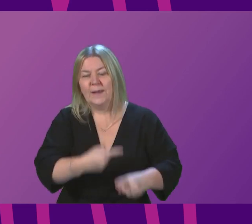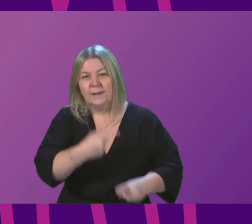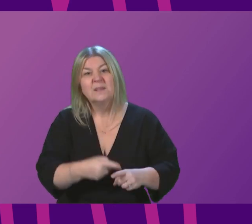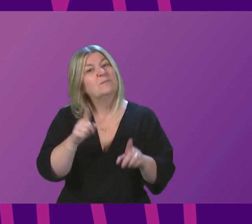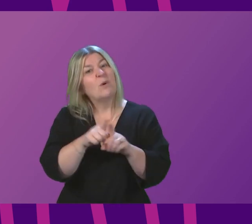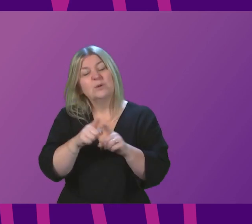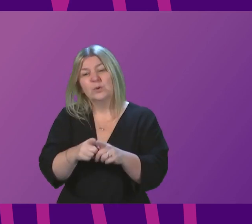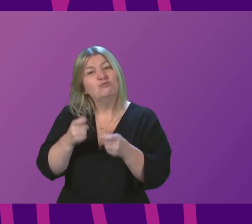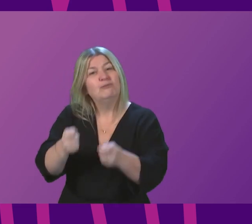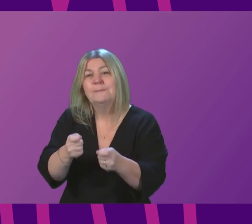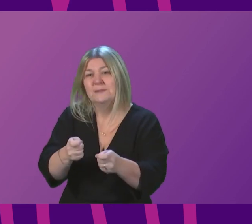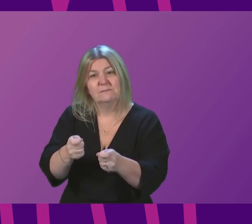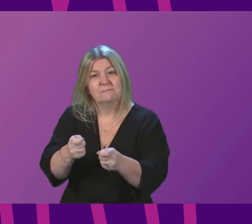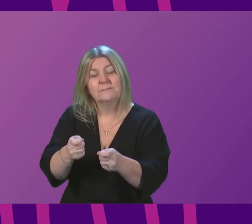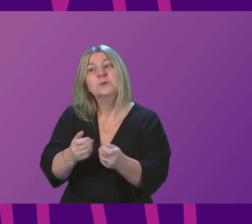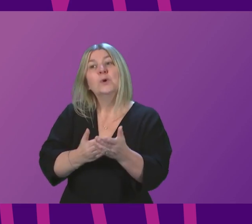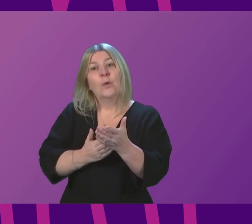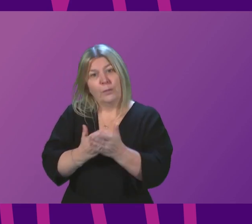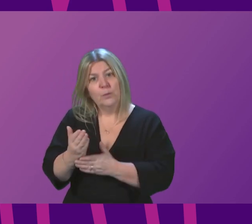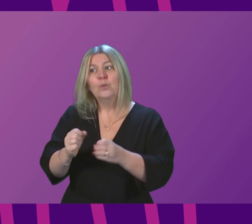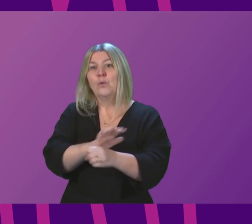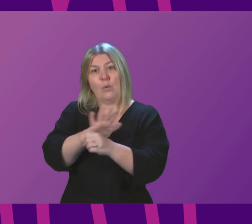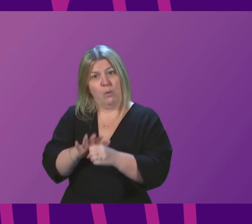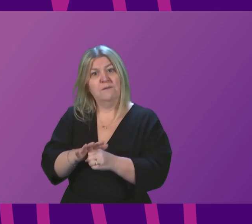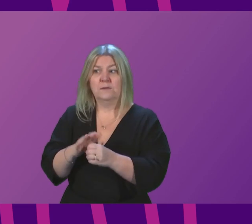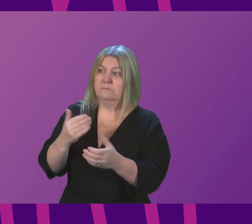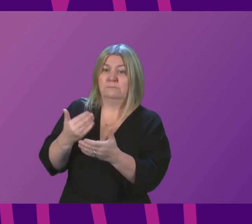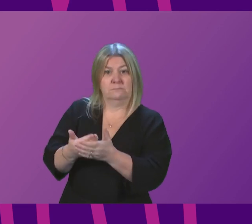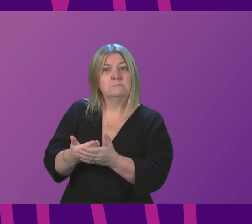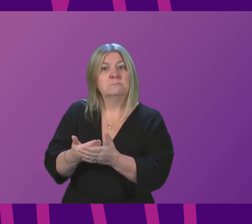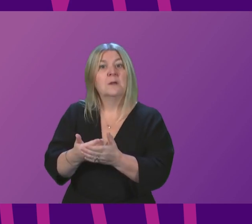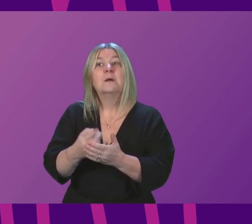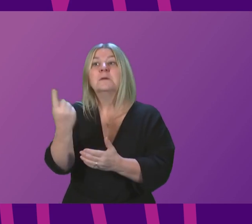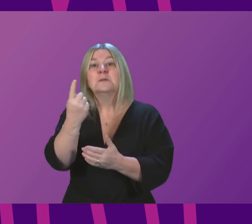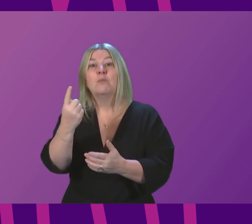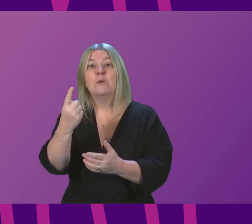Even during the Covid pandemic, once the decision to treat was made, cancer patients waited